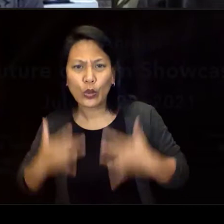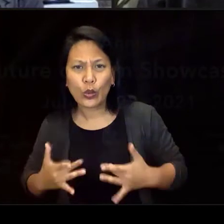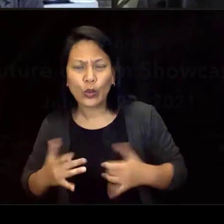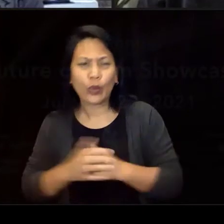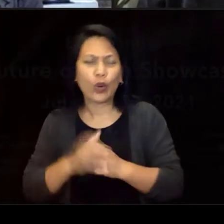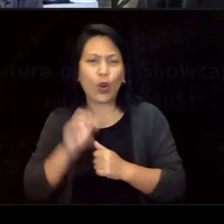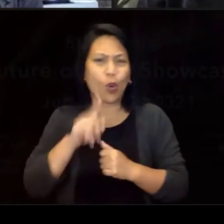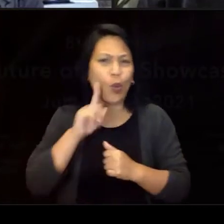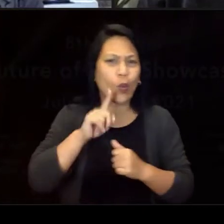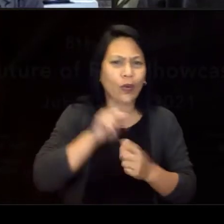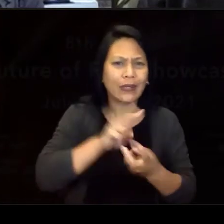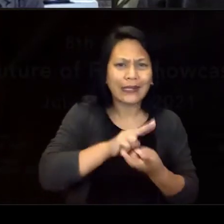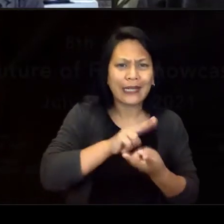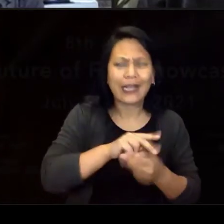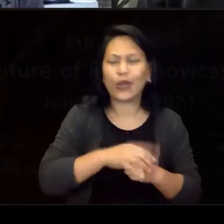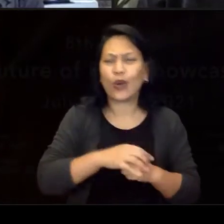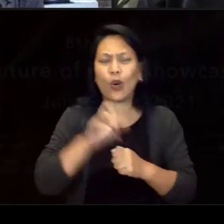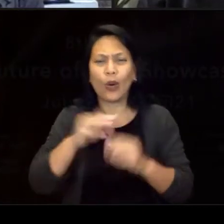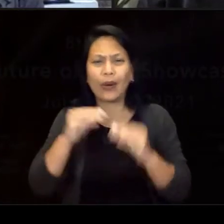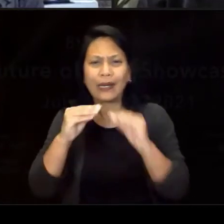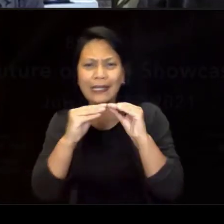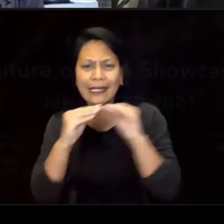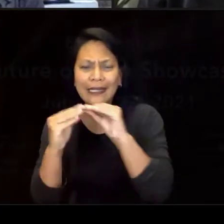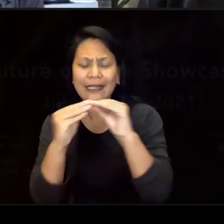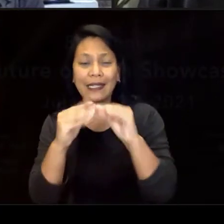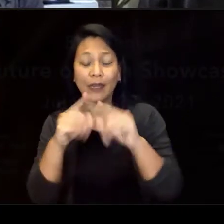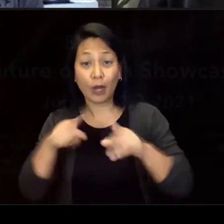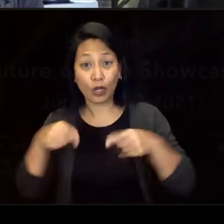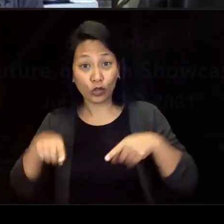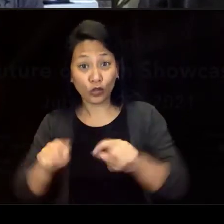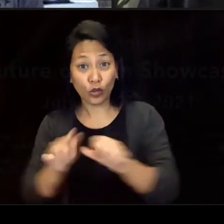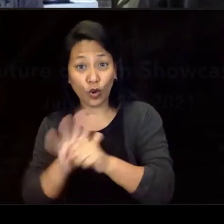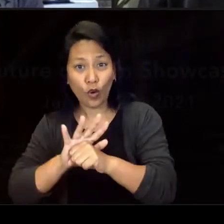is kissing even during COVID, you know, that is an issue.